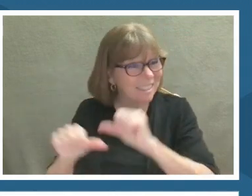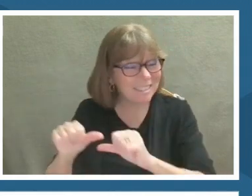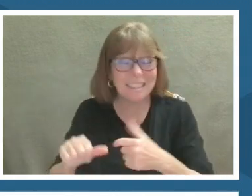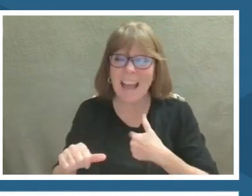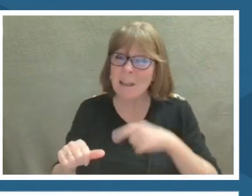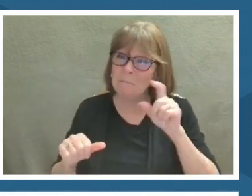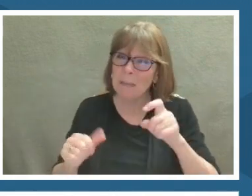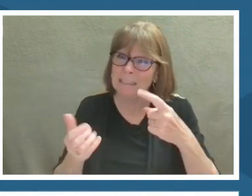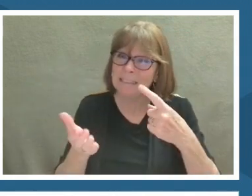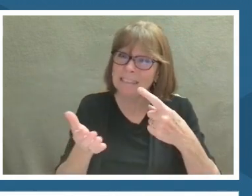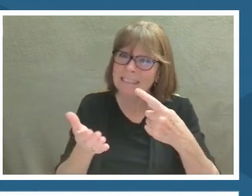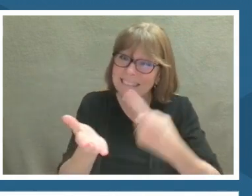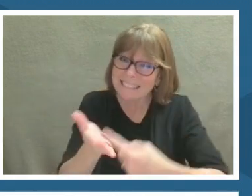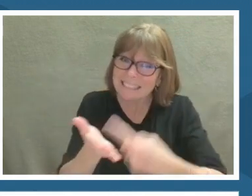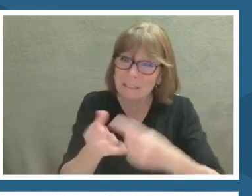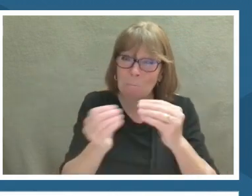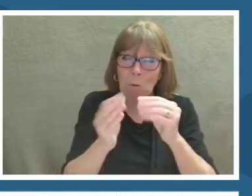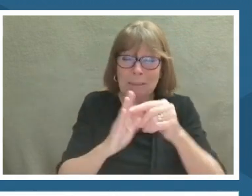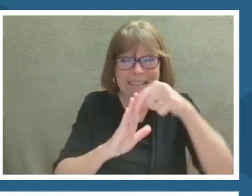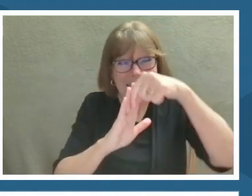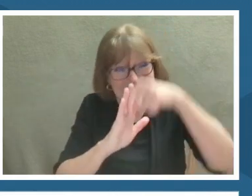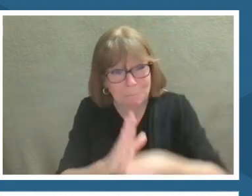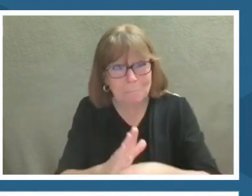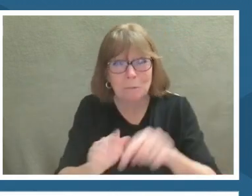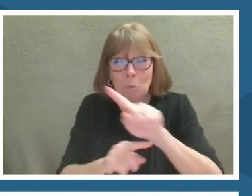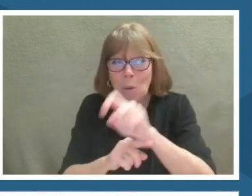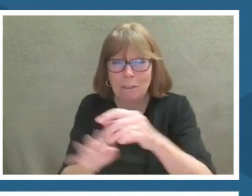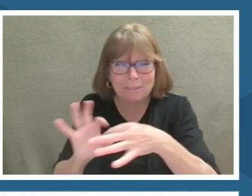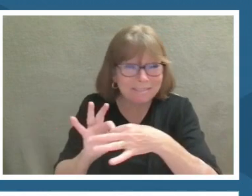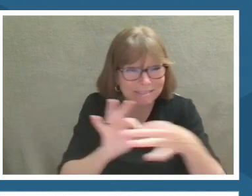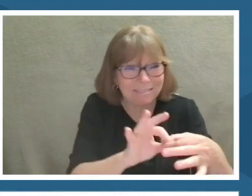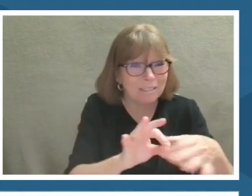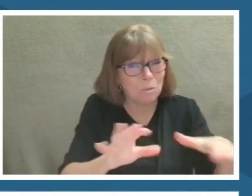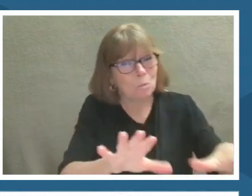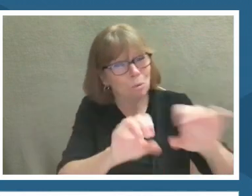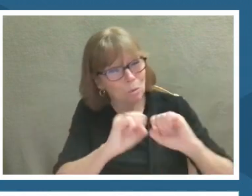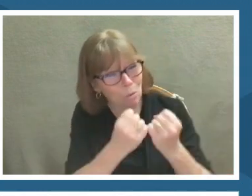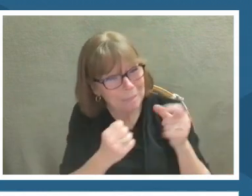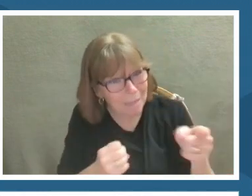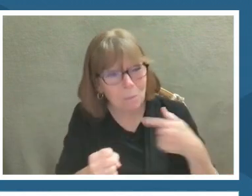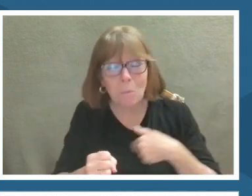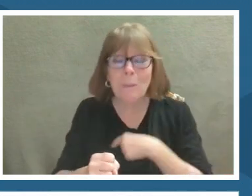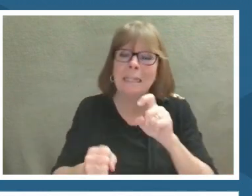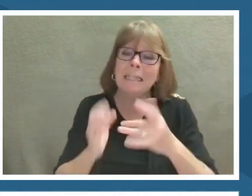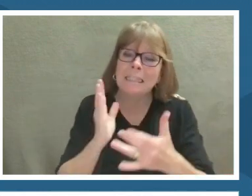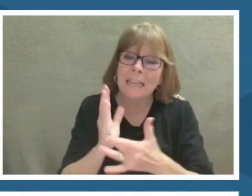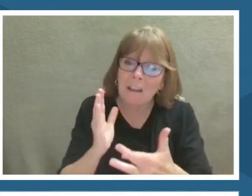questions and that we need technology engineering